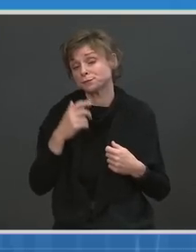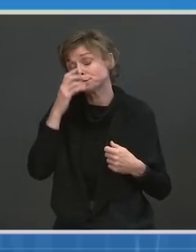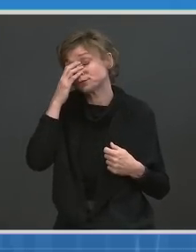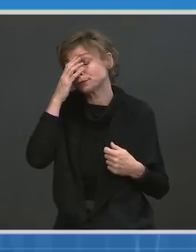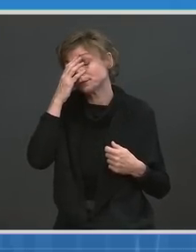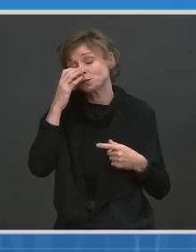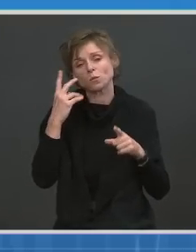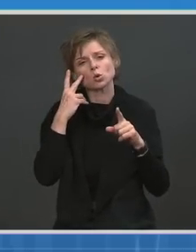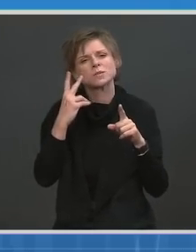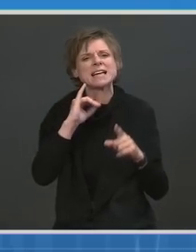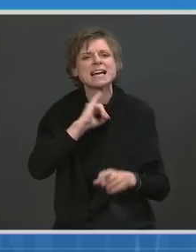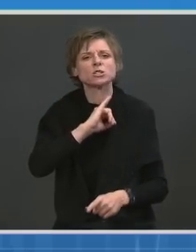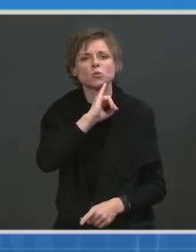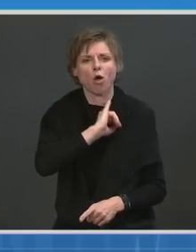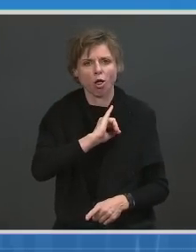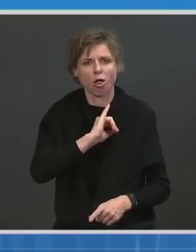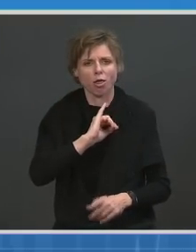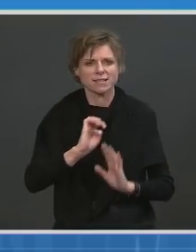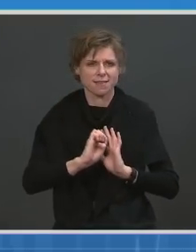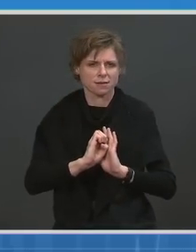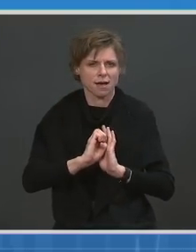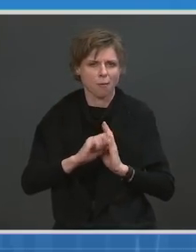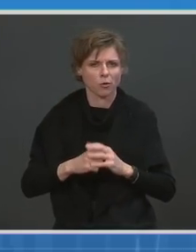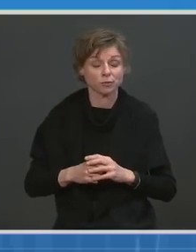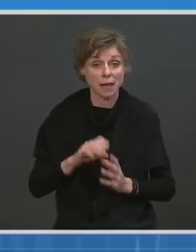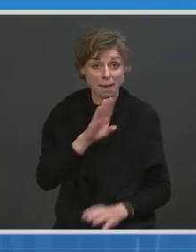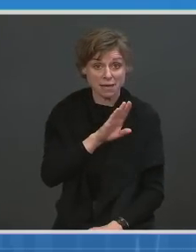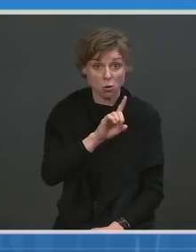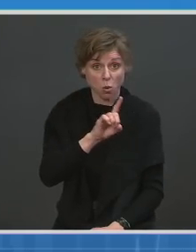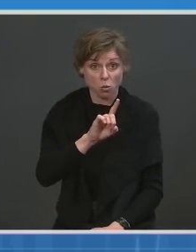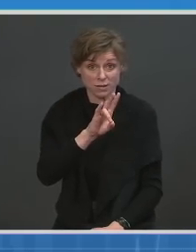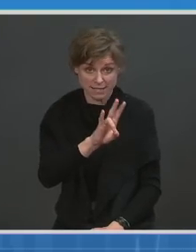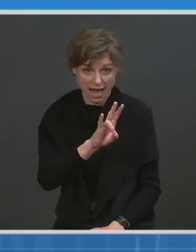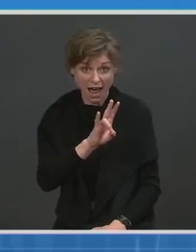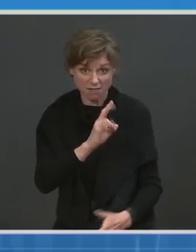as an example where the B117 predominates,